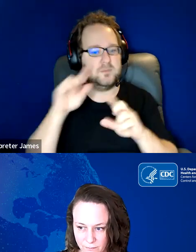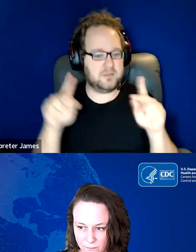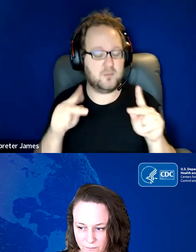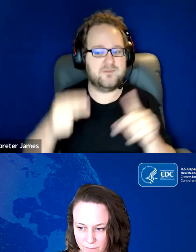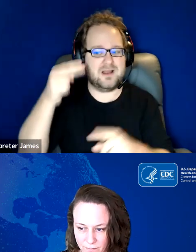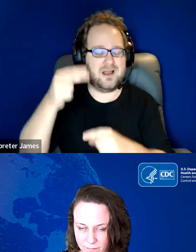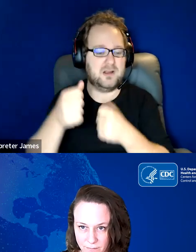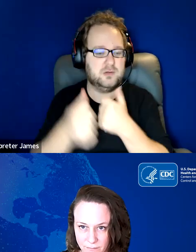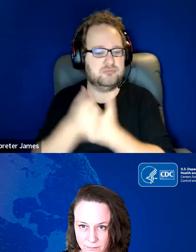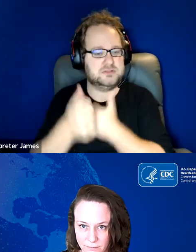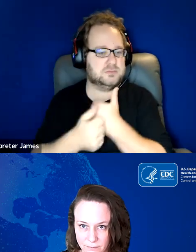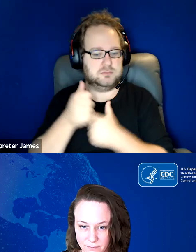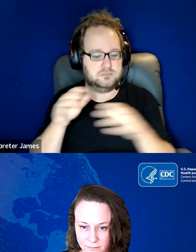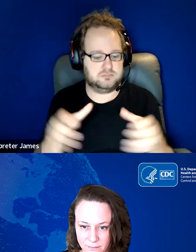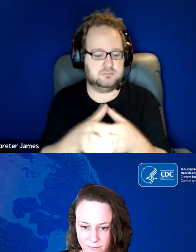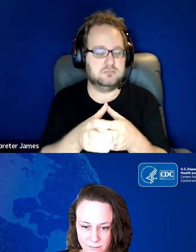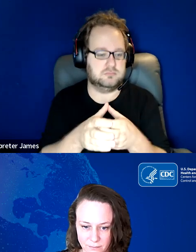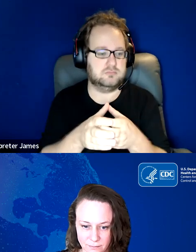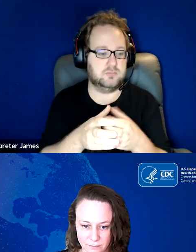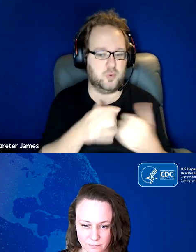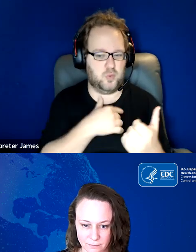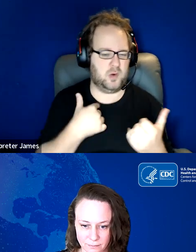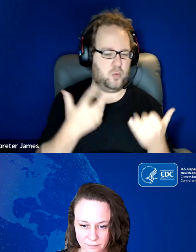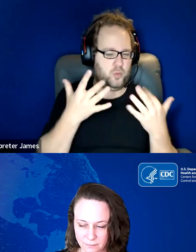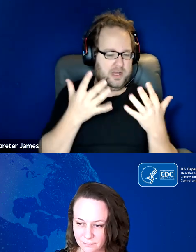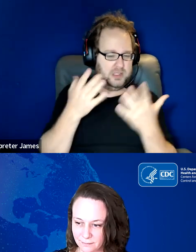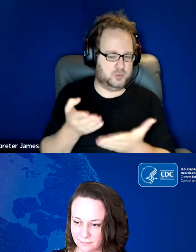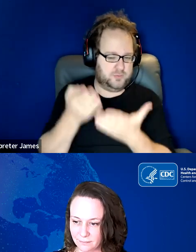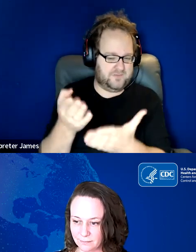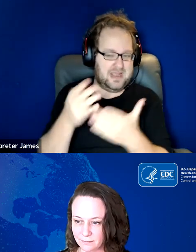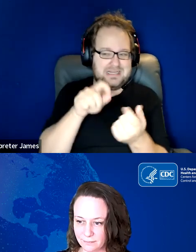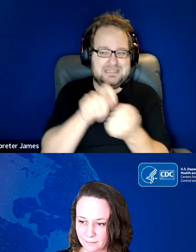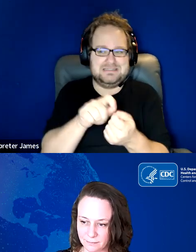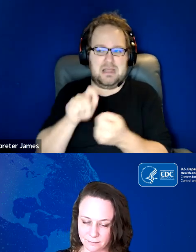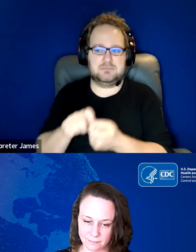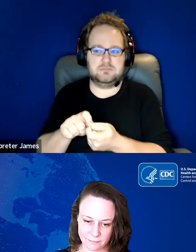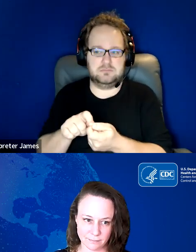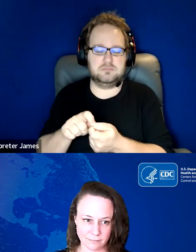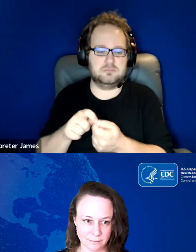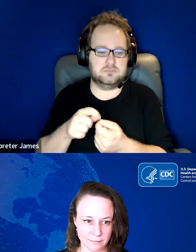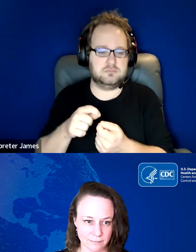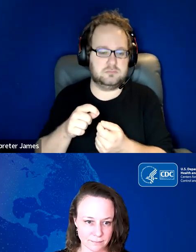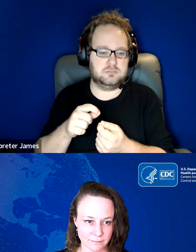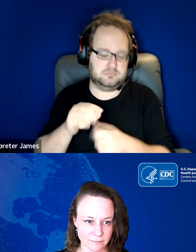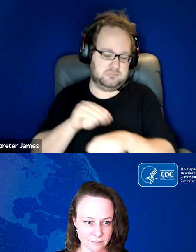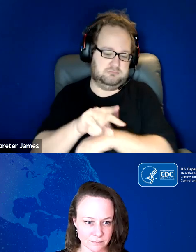waiting to provide exact guidance on when those additional doses should happen . And, you know, it would not